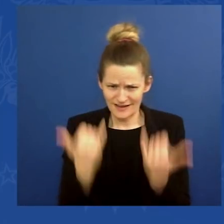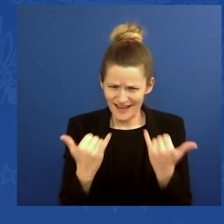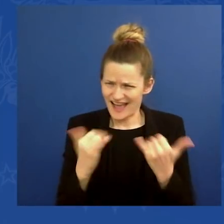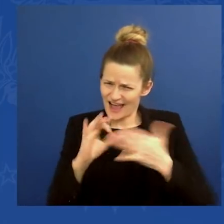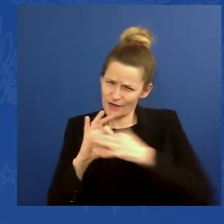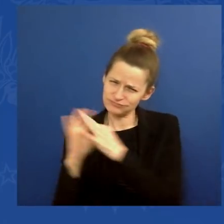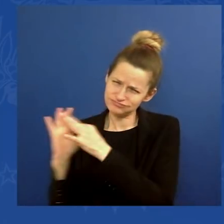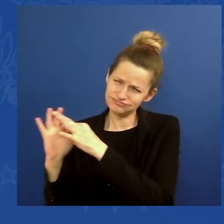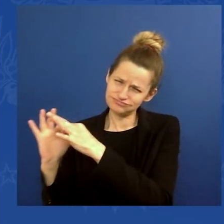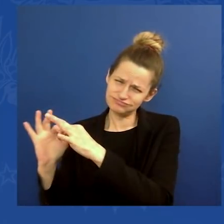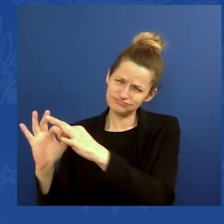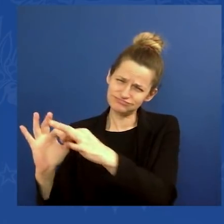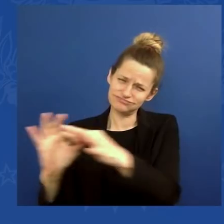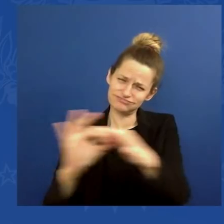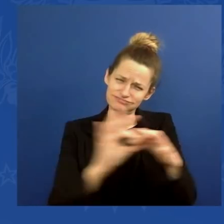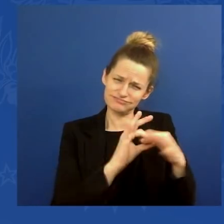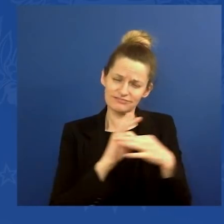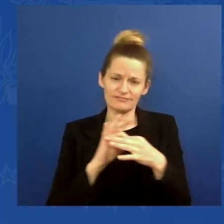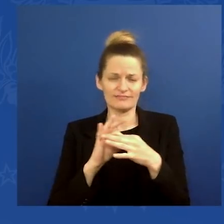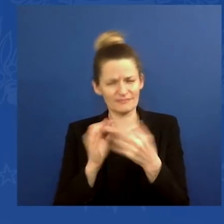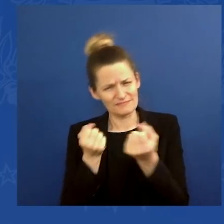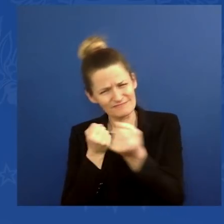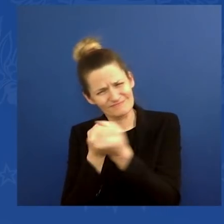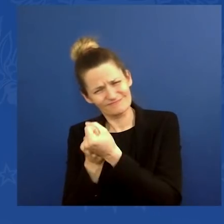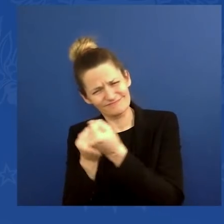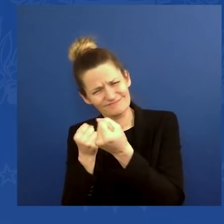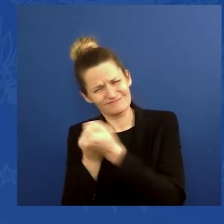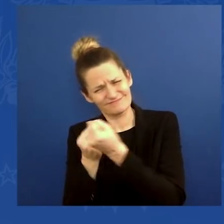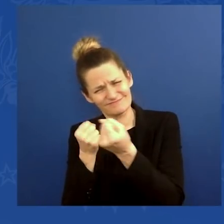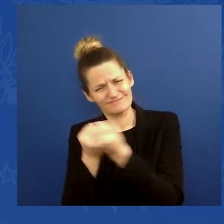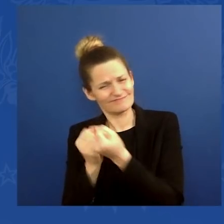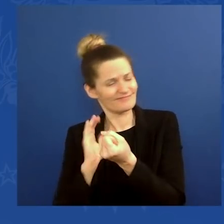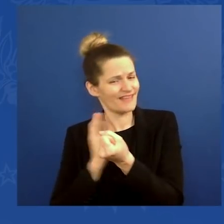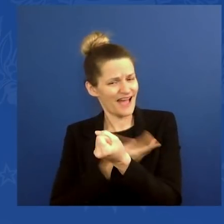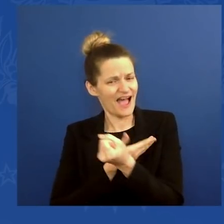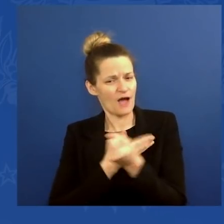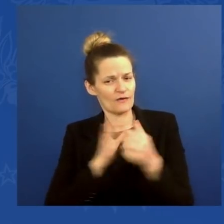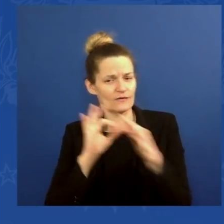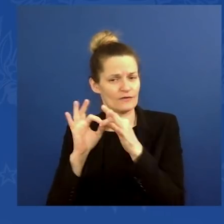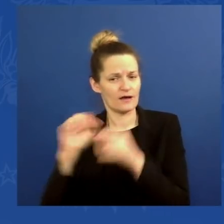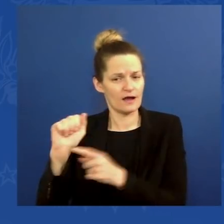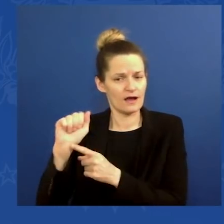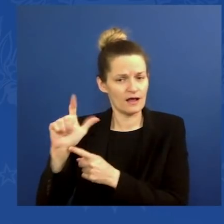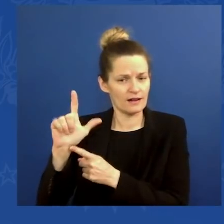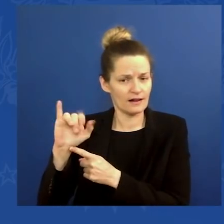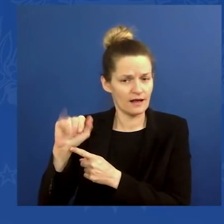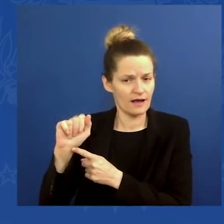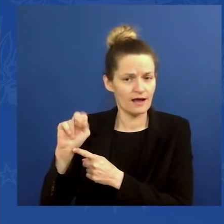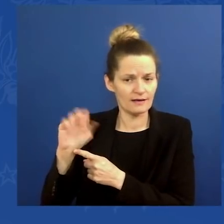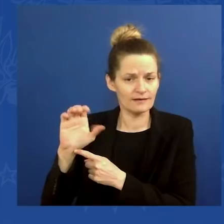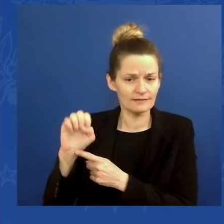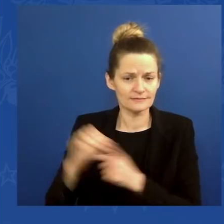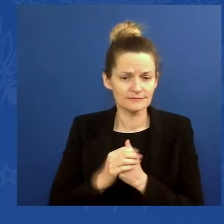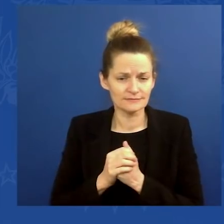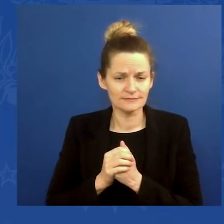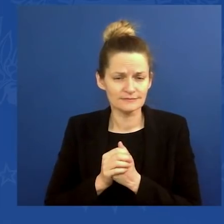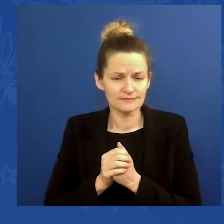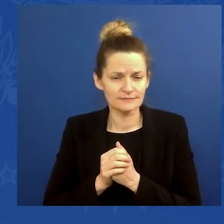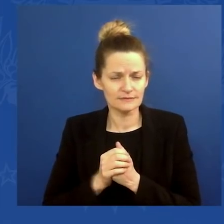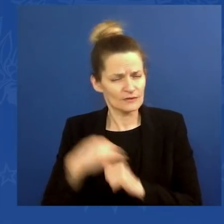for reinforcing the transatlantic alliance and then even beyond that and for helping us work together